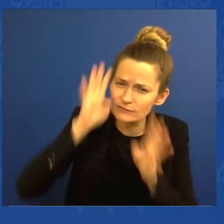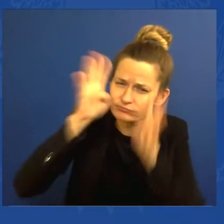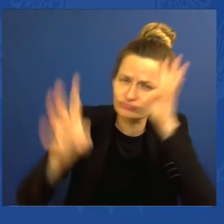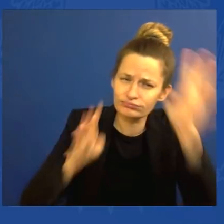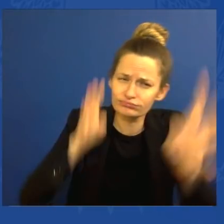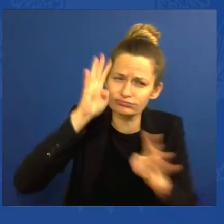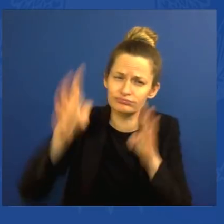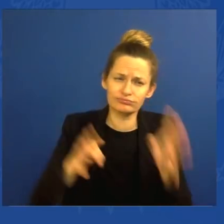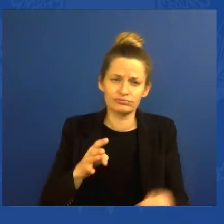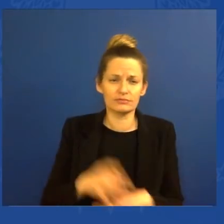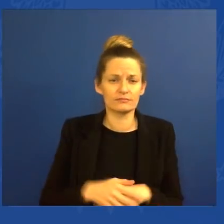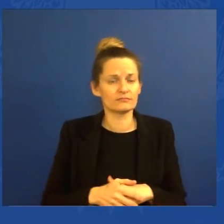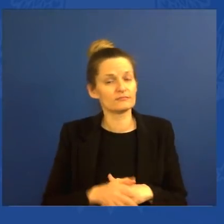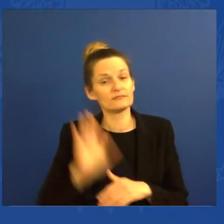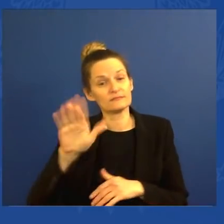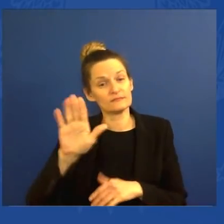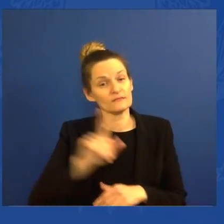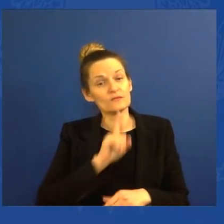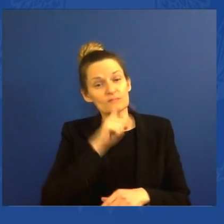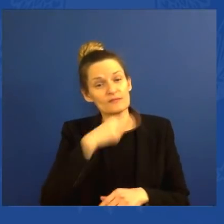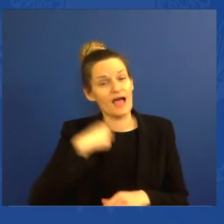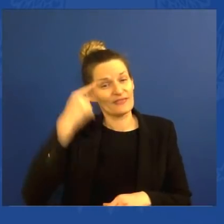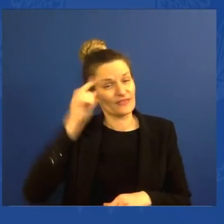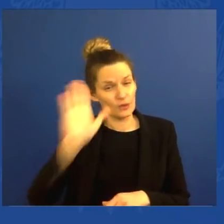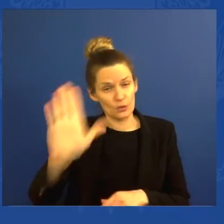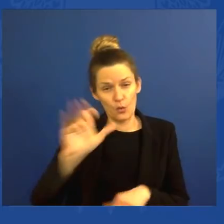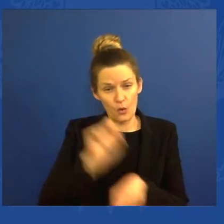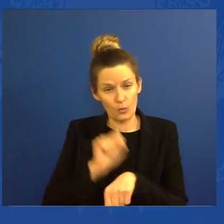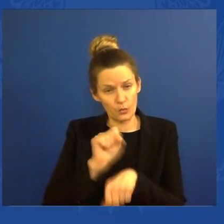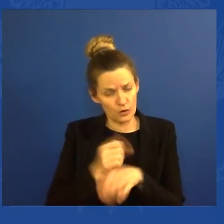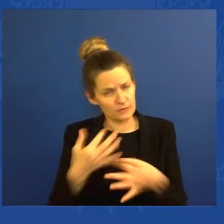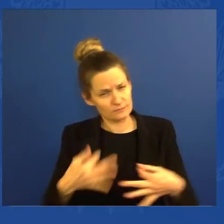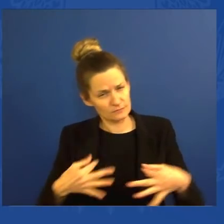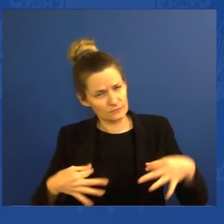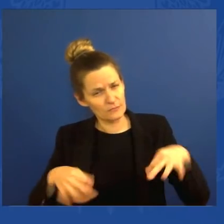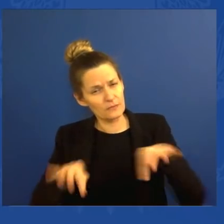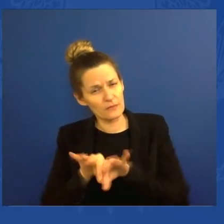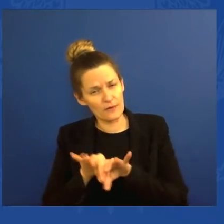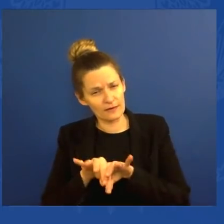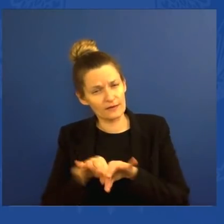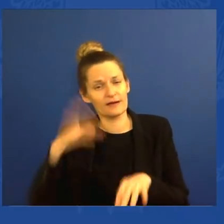And I know we got a lot to talk about. You saw the team over here. I'm not sure about, you know,